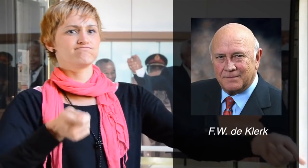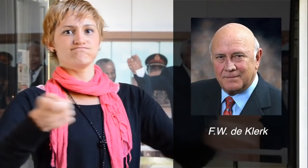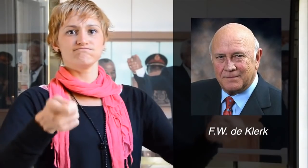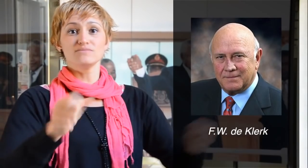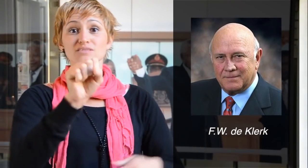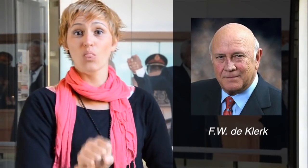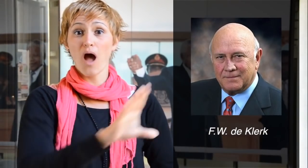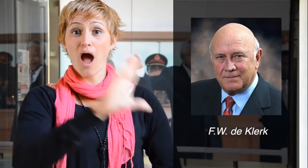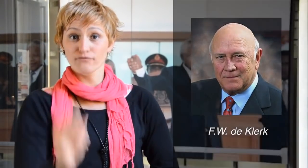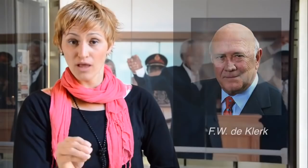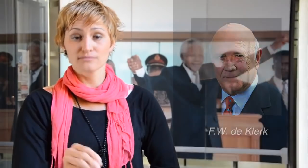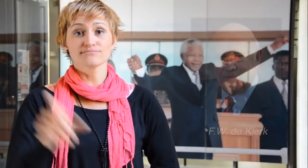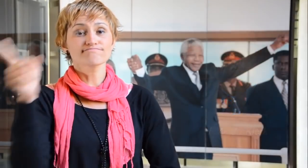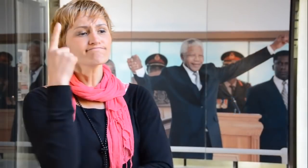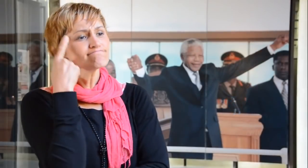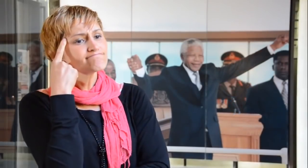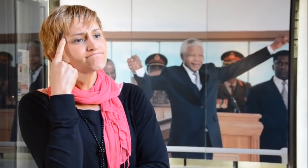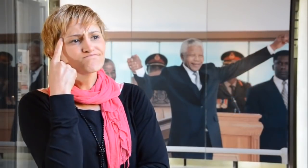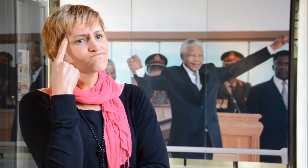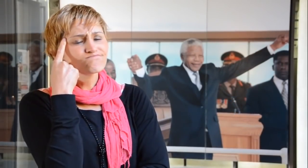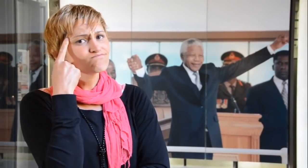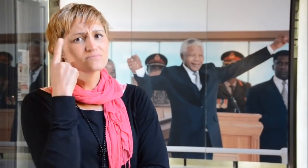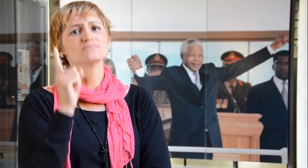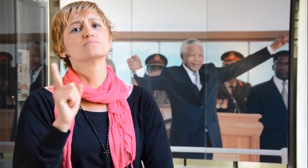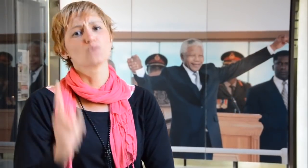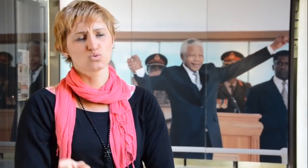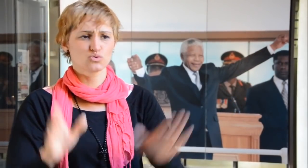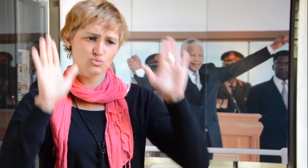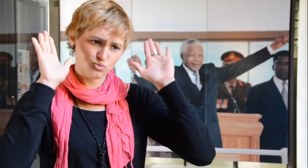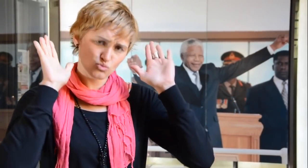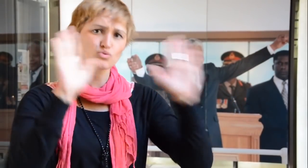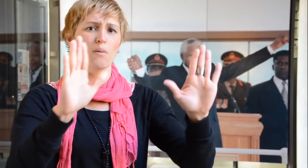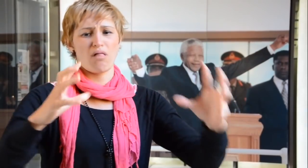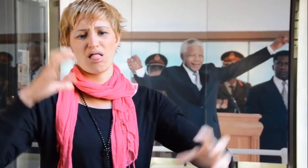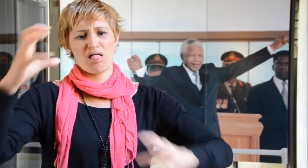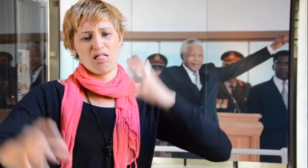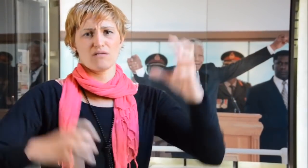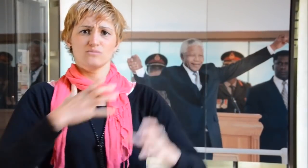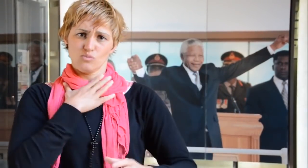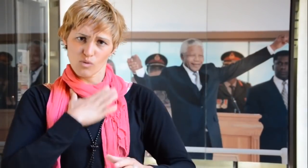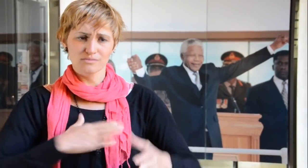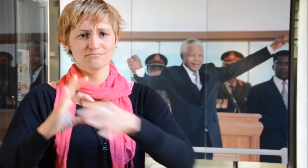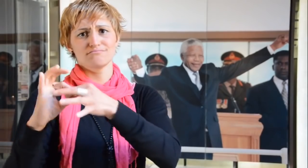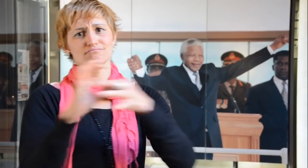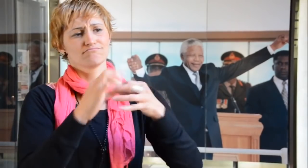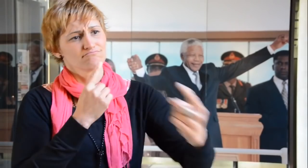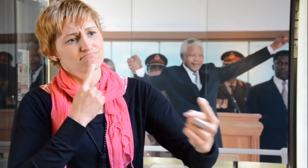deputy president of South Africa, decided that all the conflicts must stop and cooperation is needed